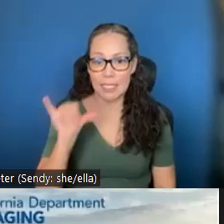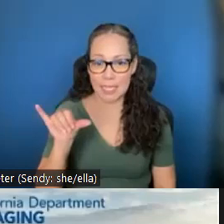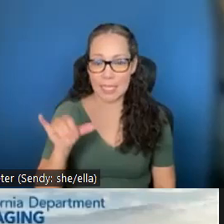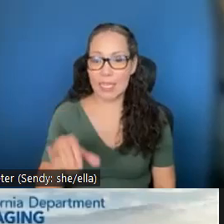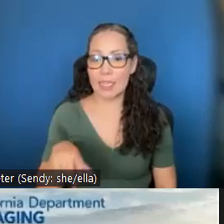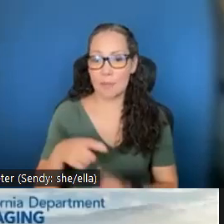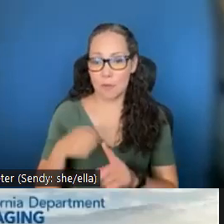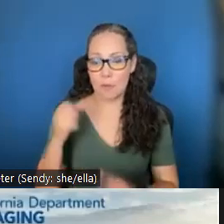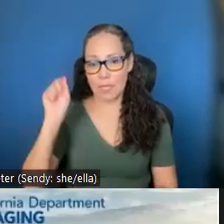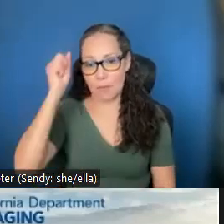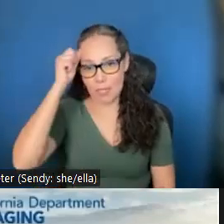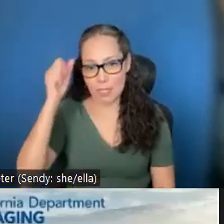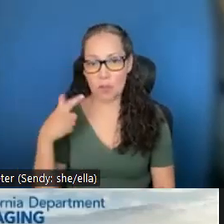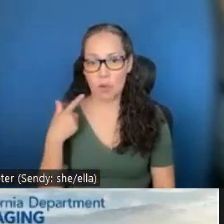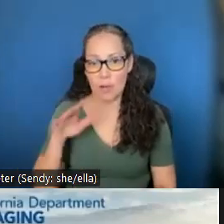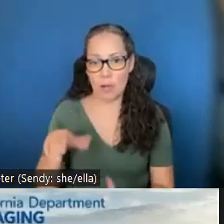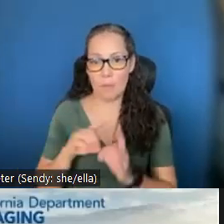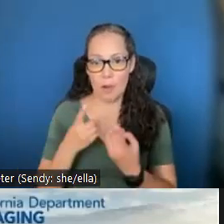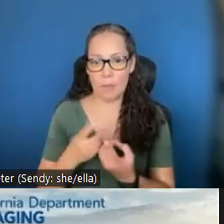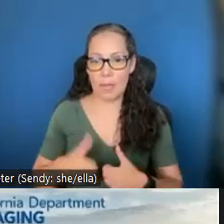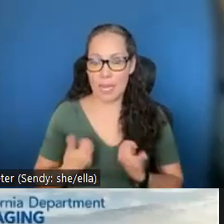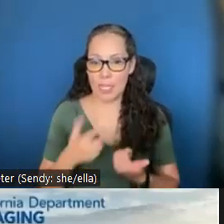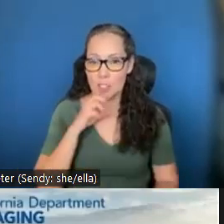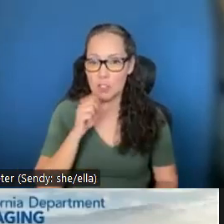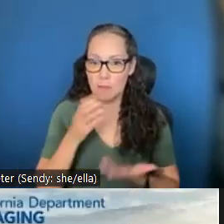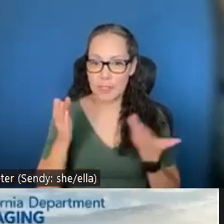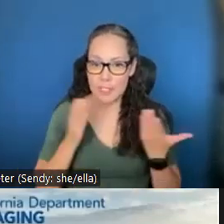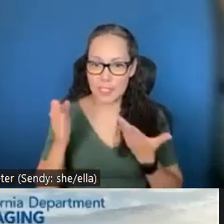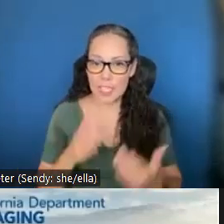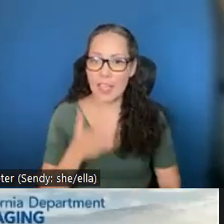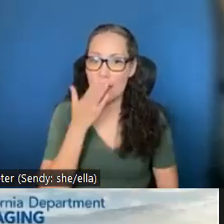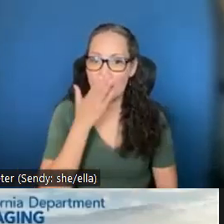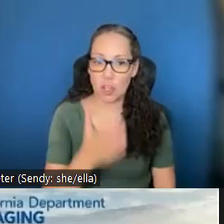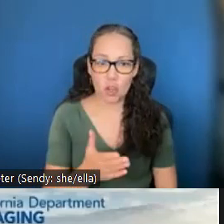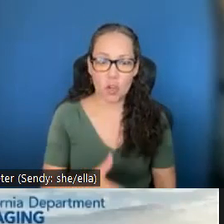of disability and Aging Services here thank you Cindy uh next we have Elaine Clark from